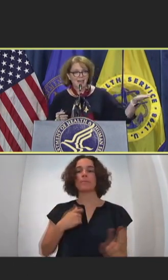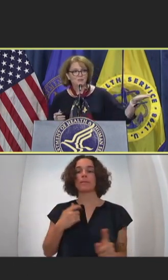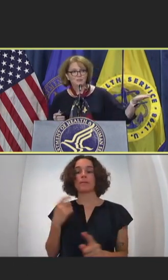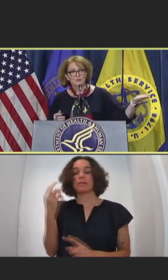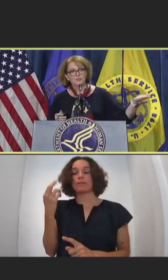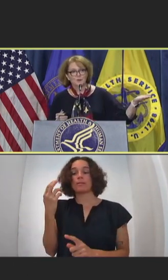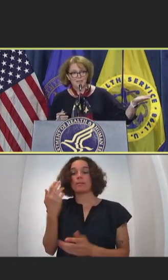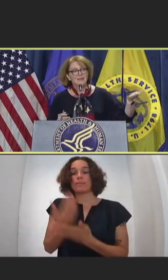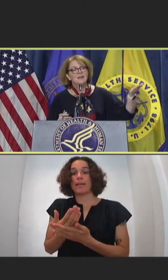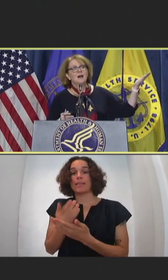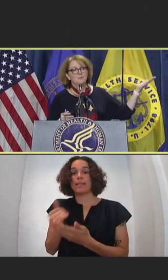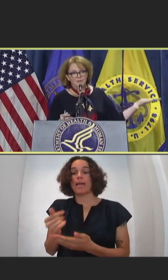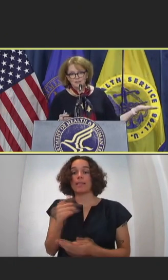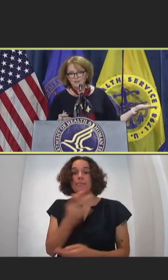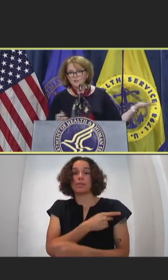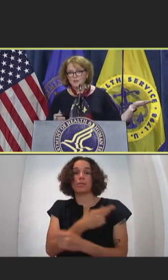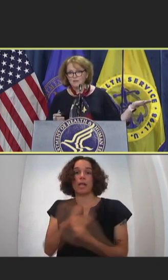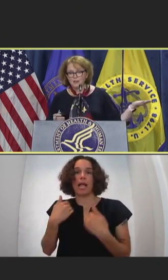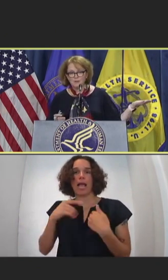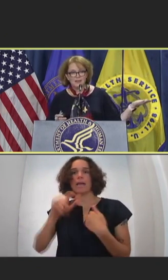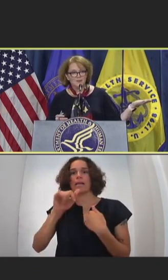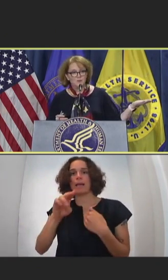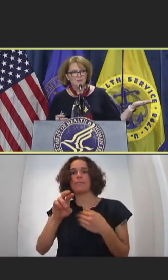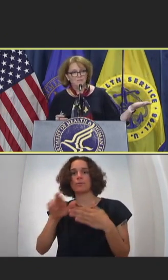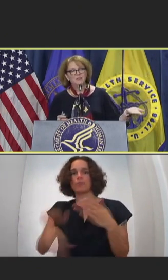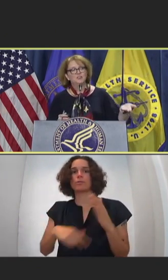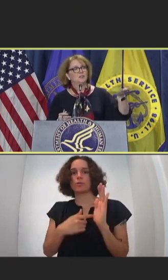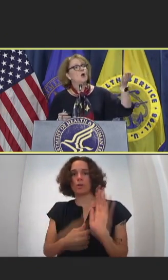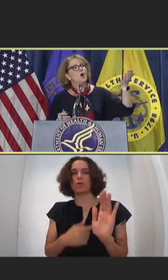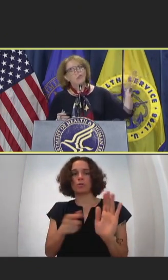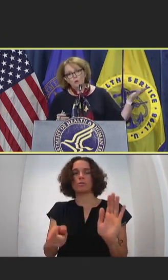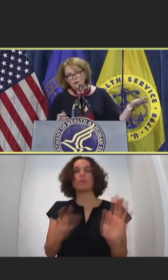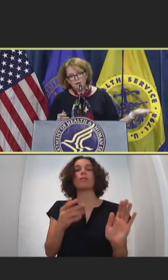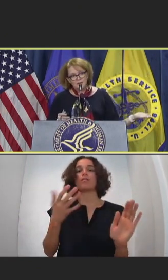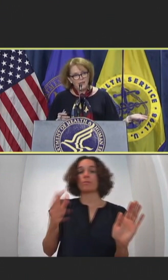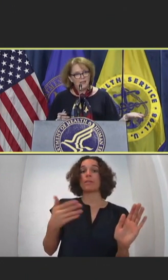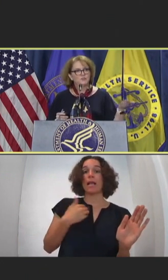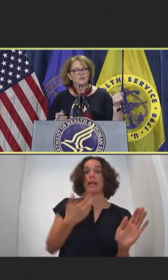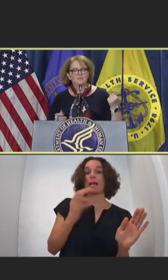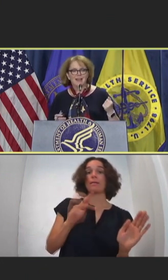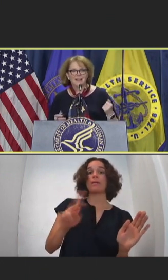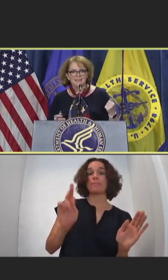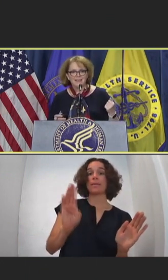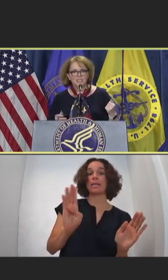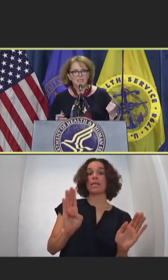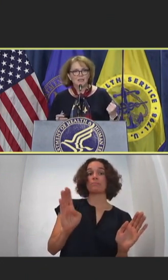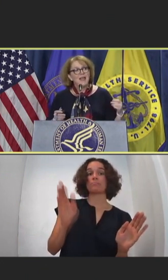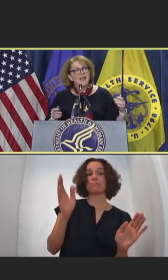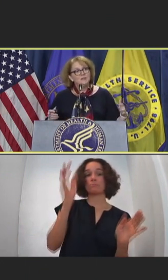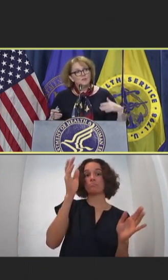results showing a previous history of hepatitis B infection or a history of vaccination. And so,